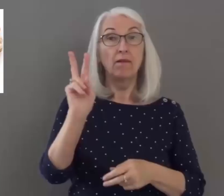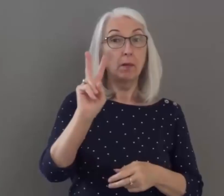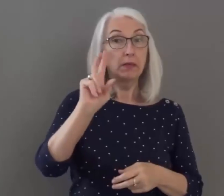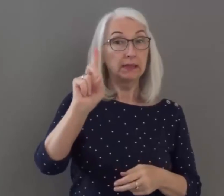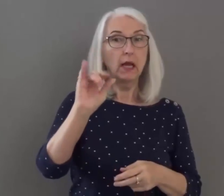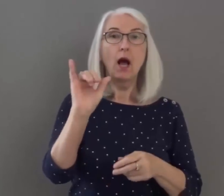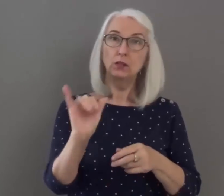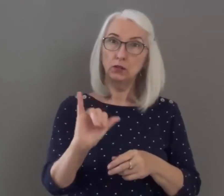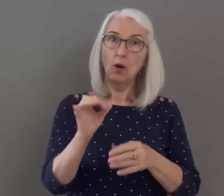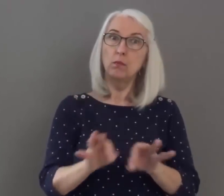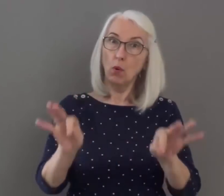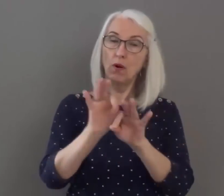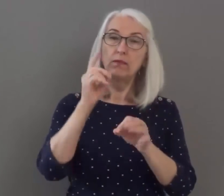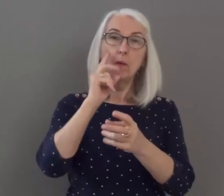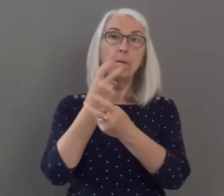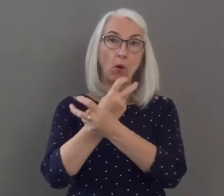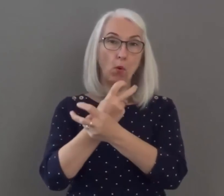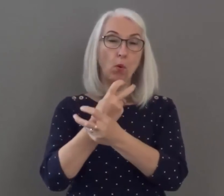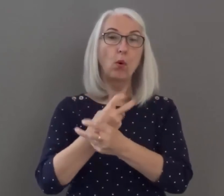Vitamin D is also important for bones.